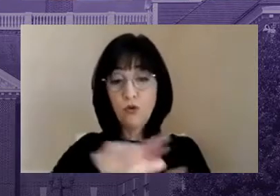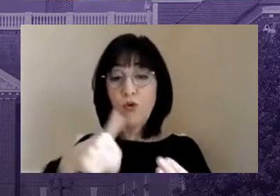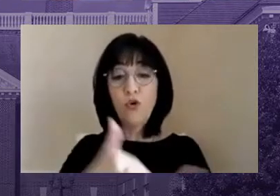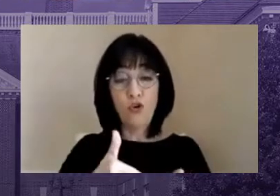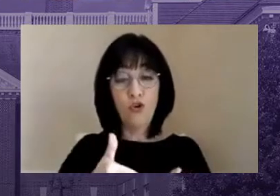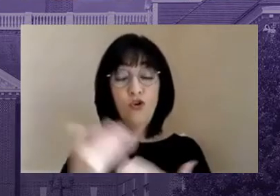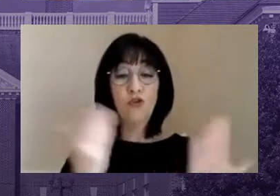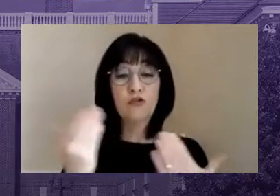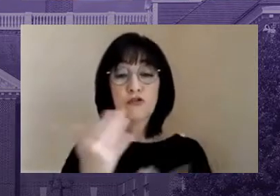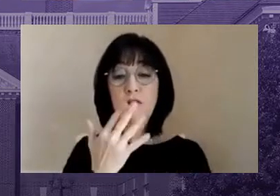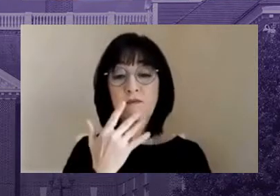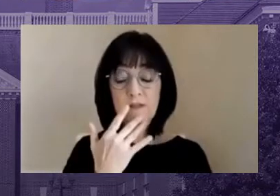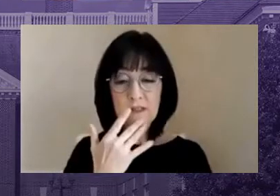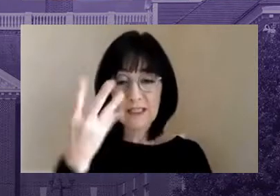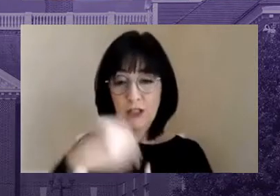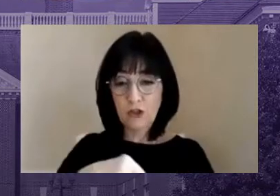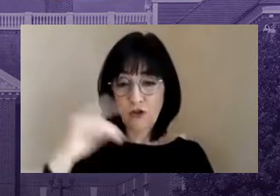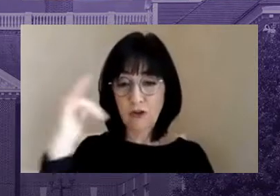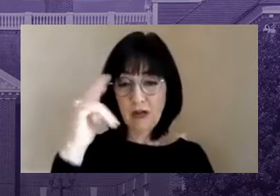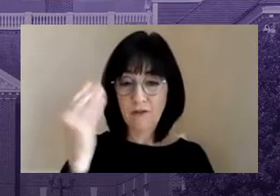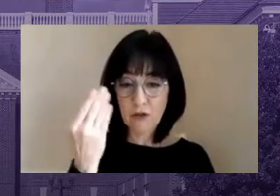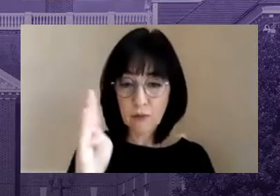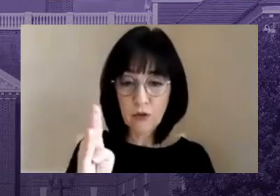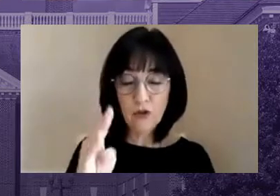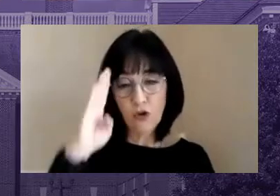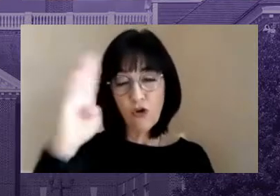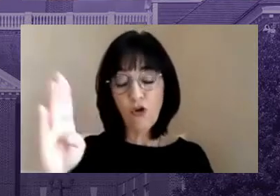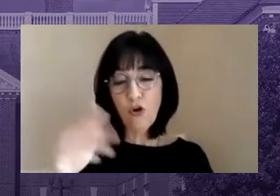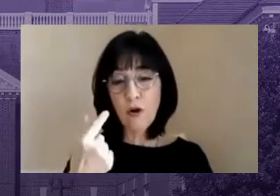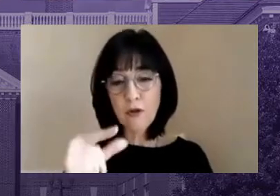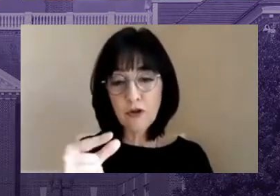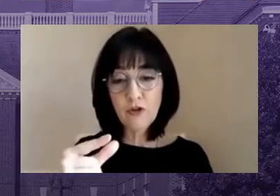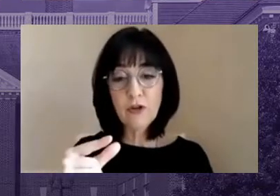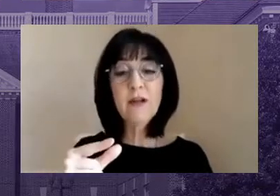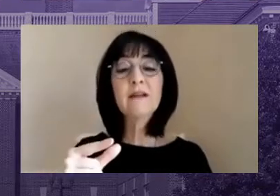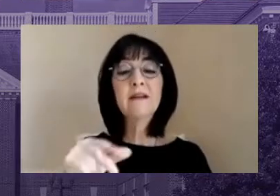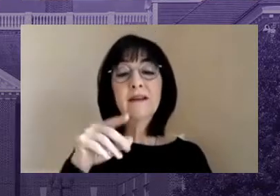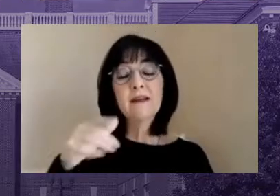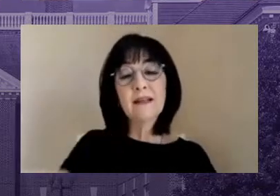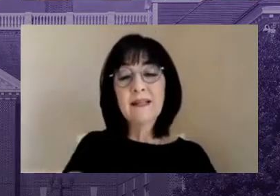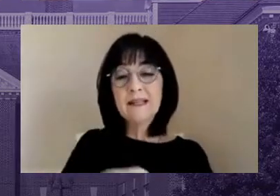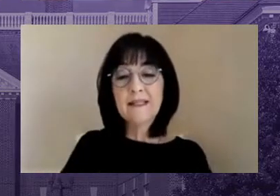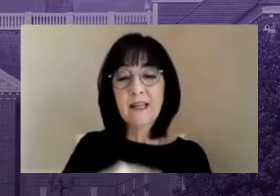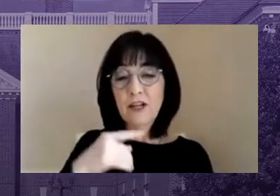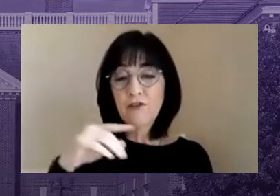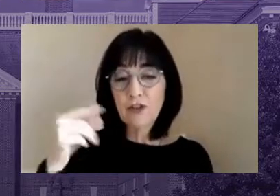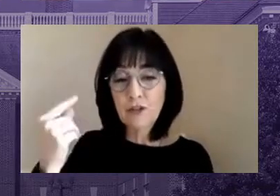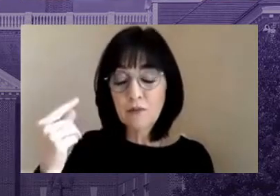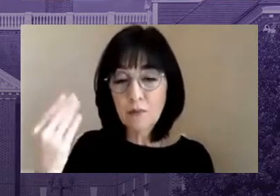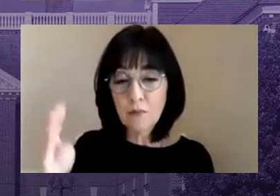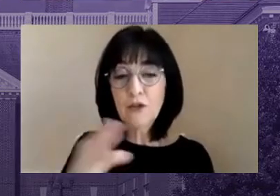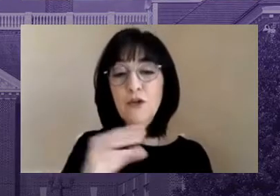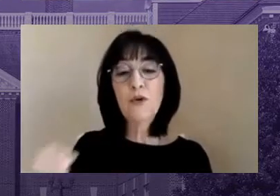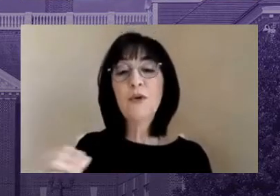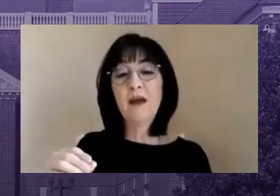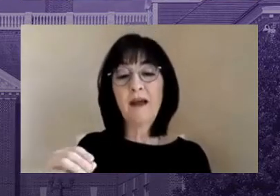Force blue, Army green, Navy, blue, Marine, red, and Coast Guard blue. These are said to combine